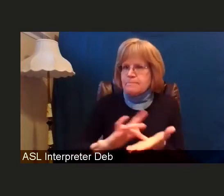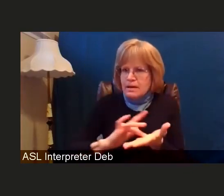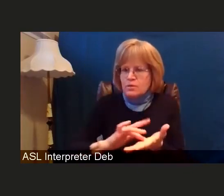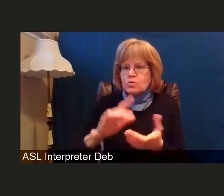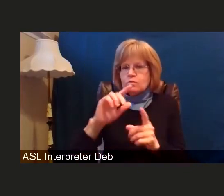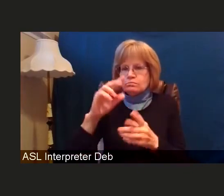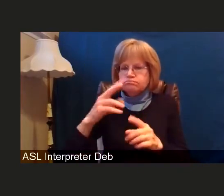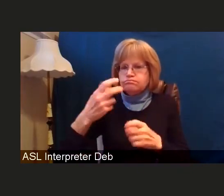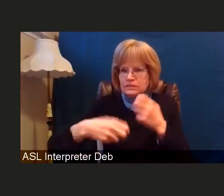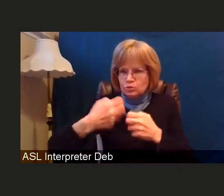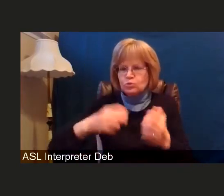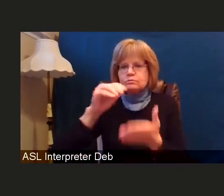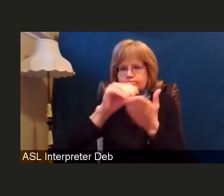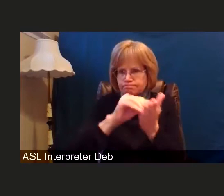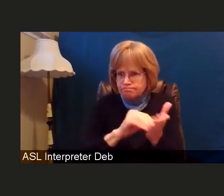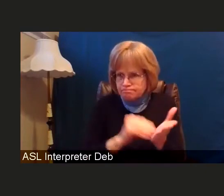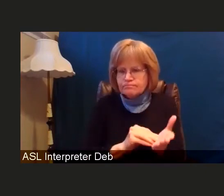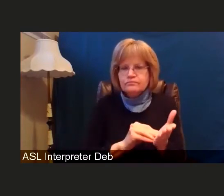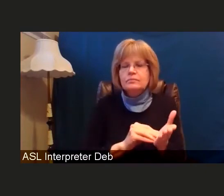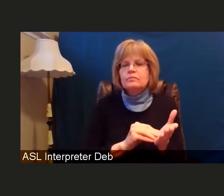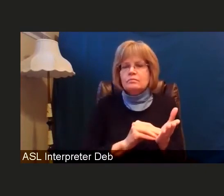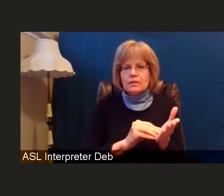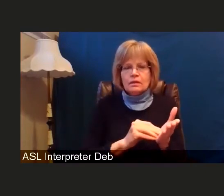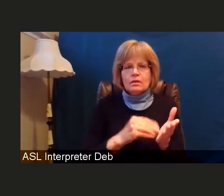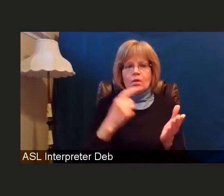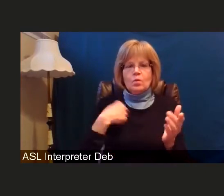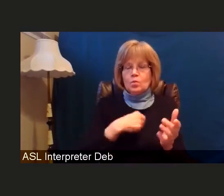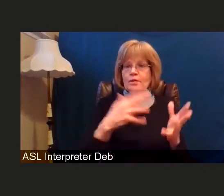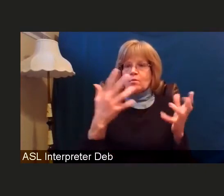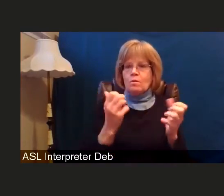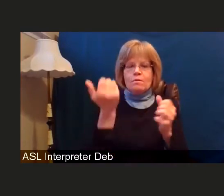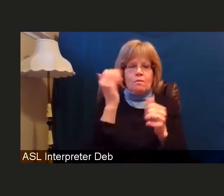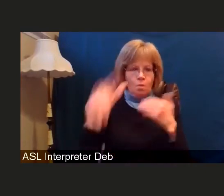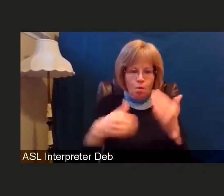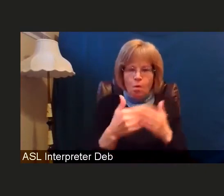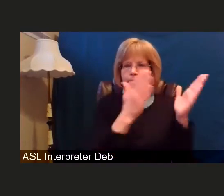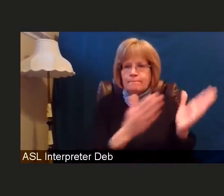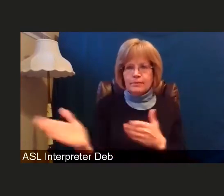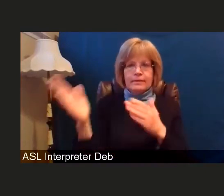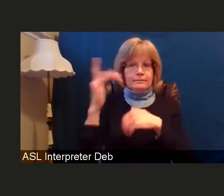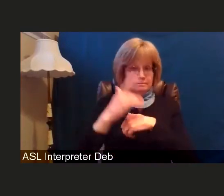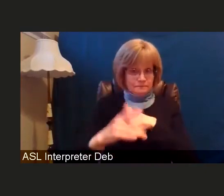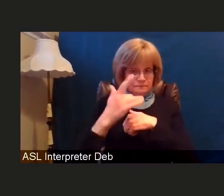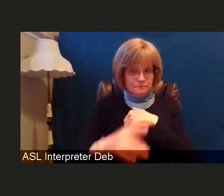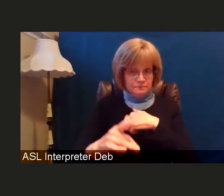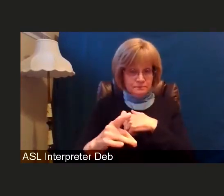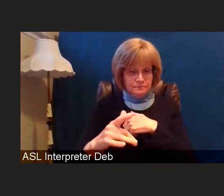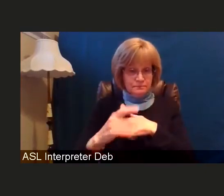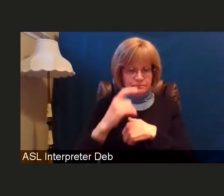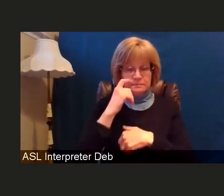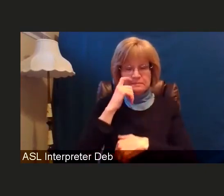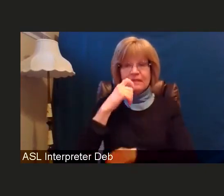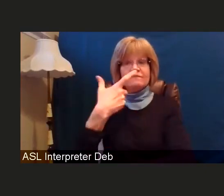that we have every potential plan available so that when the vaccine is distributed to us